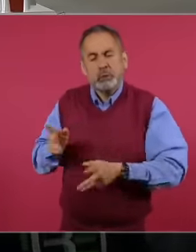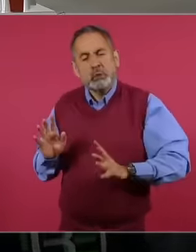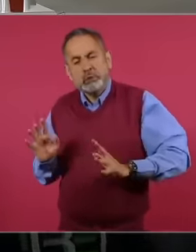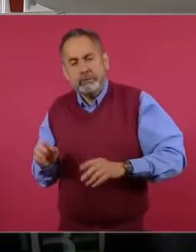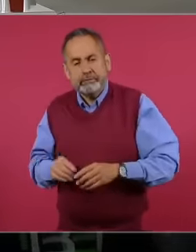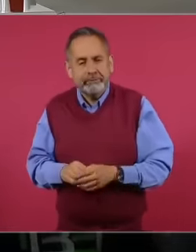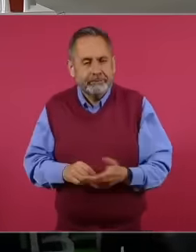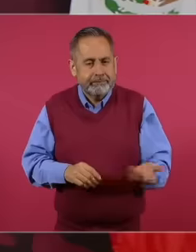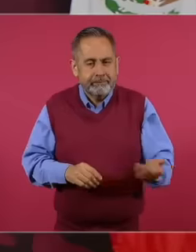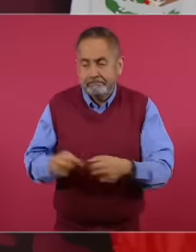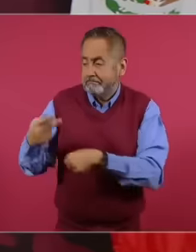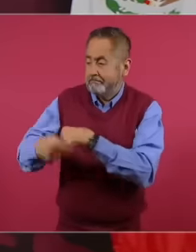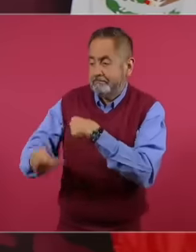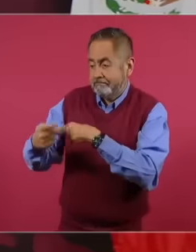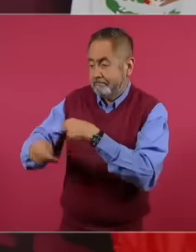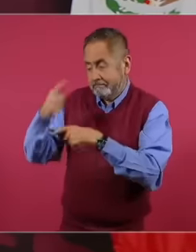risk for